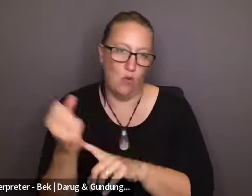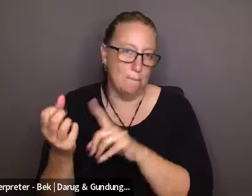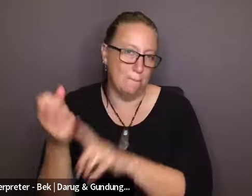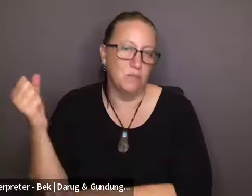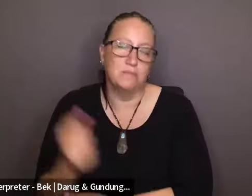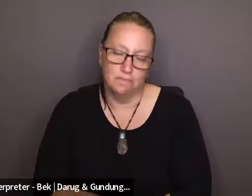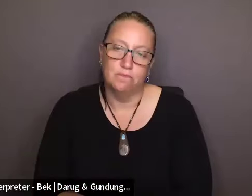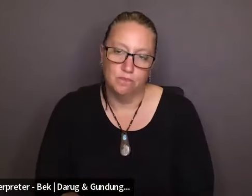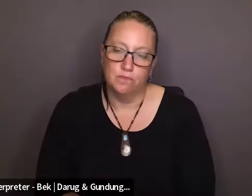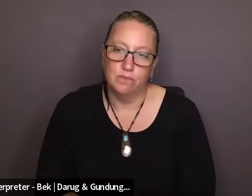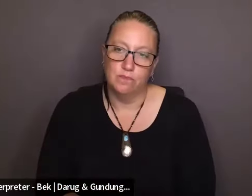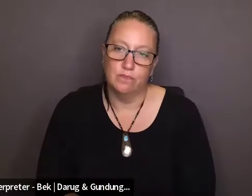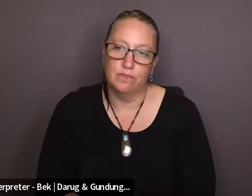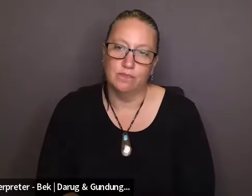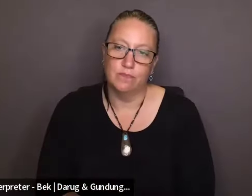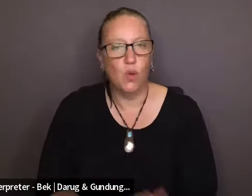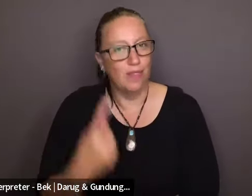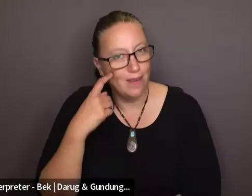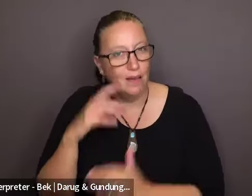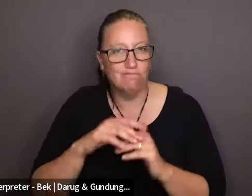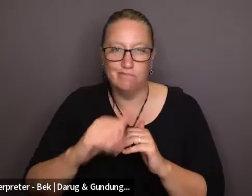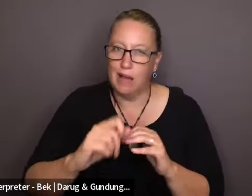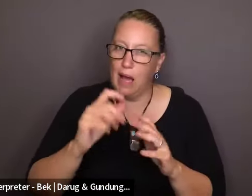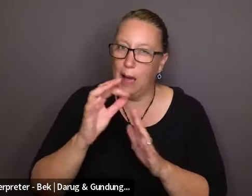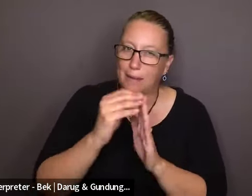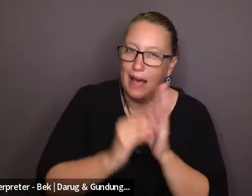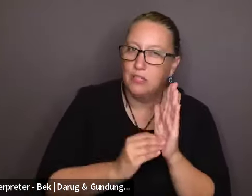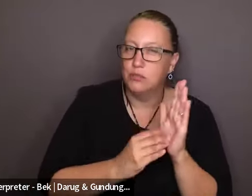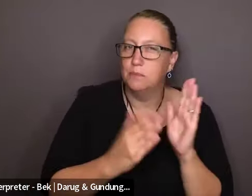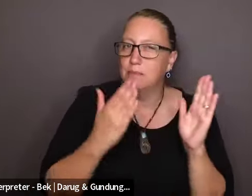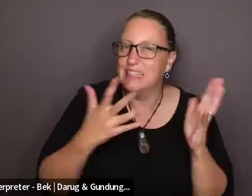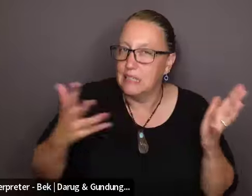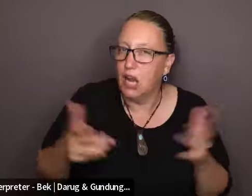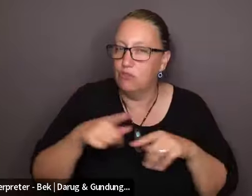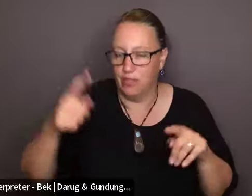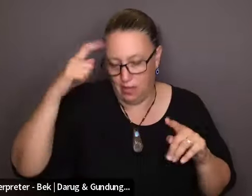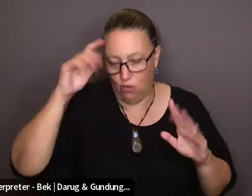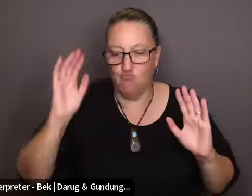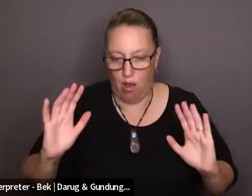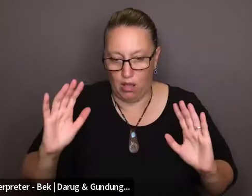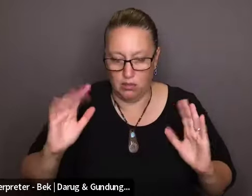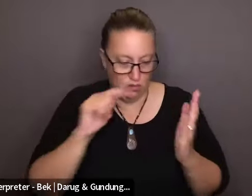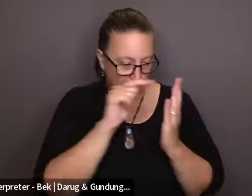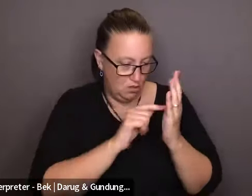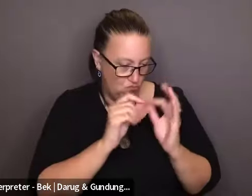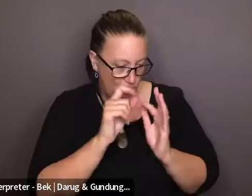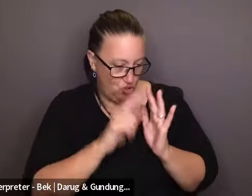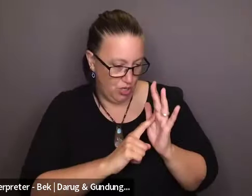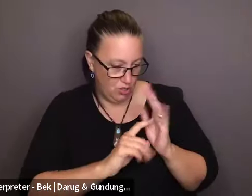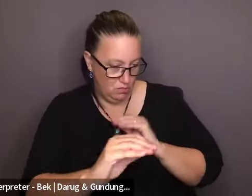stronger research, stronger partnerships and ultimately stronger policy and practice outcomes. As you think about